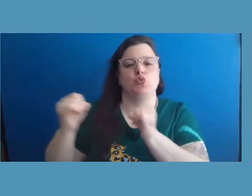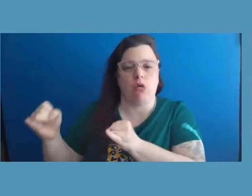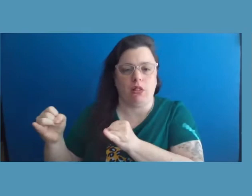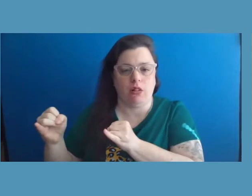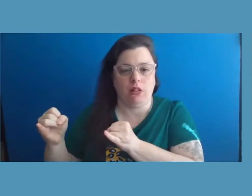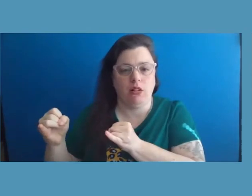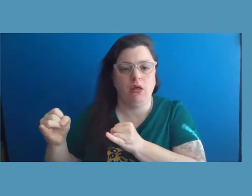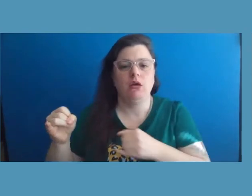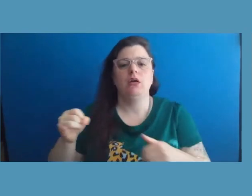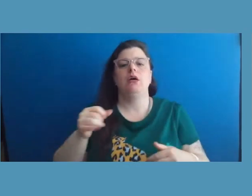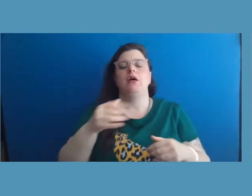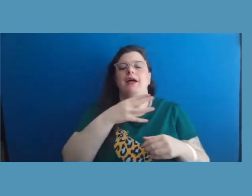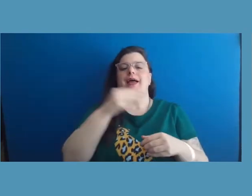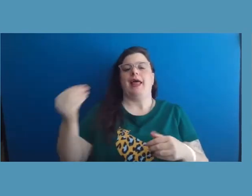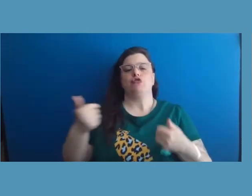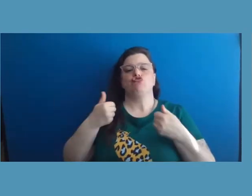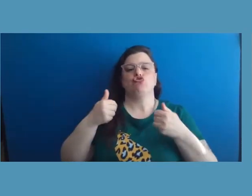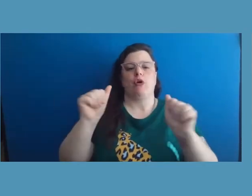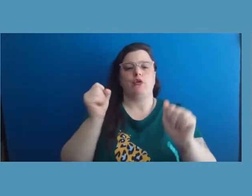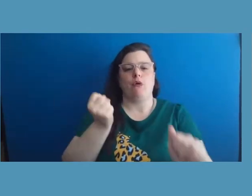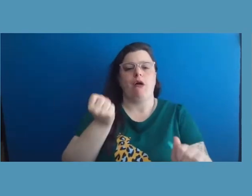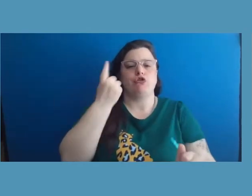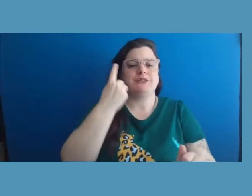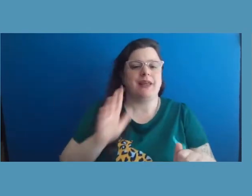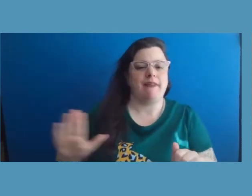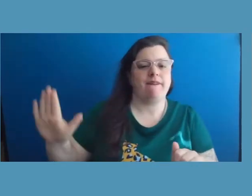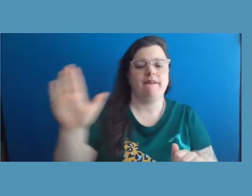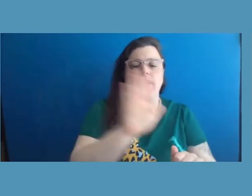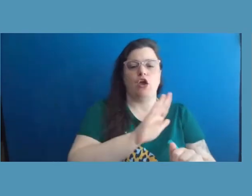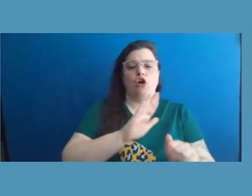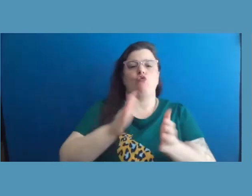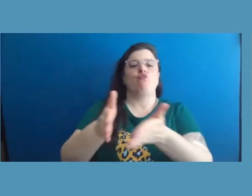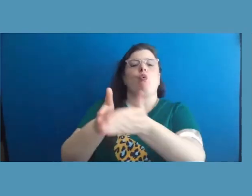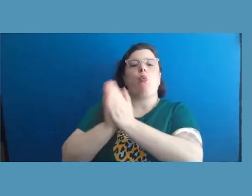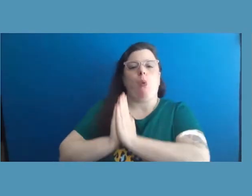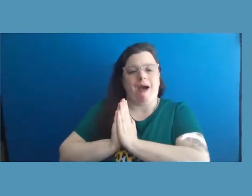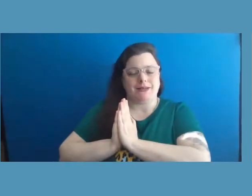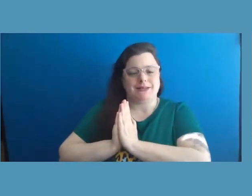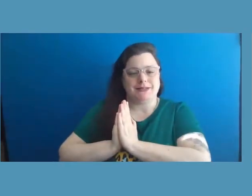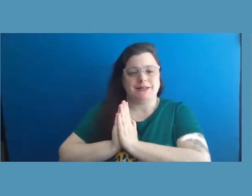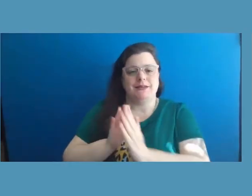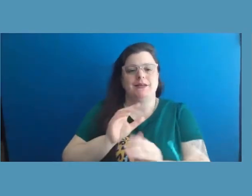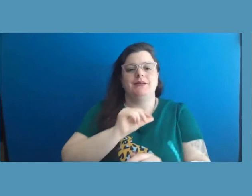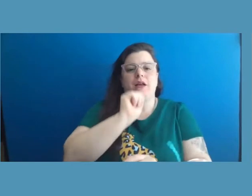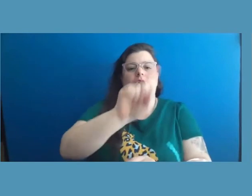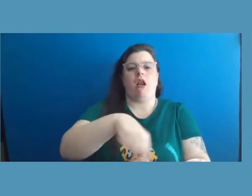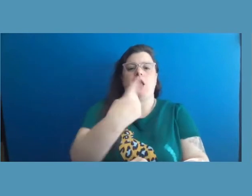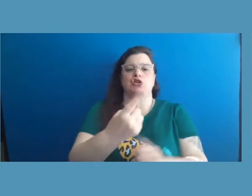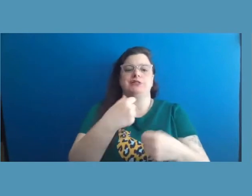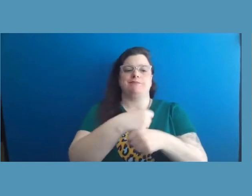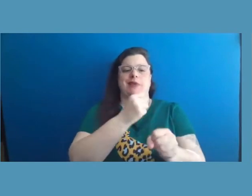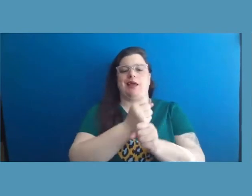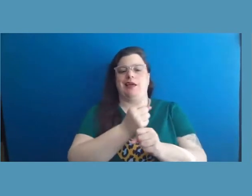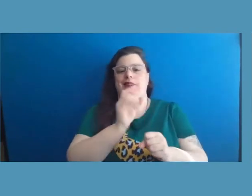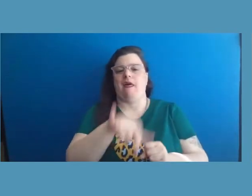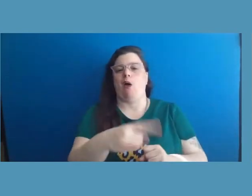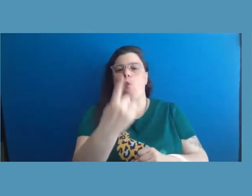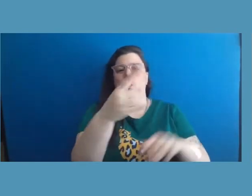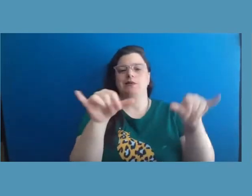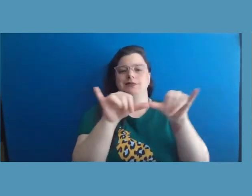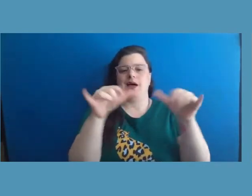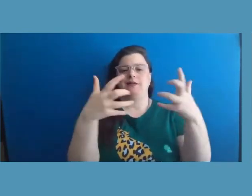disabled person as an individual. And trying to understand their request, not just make